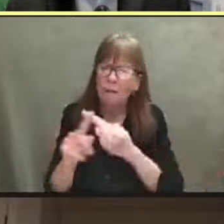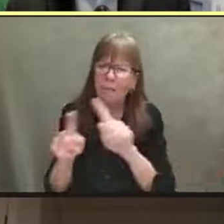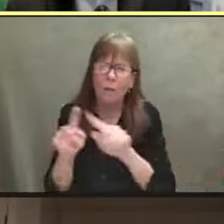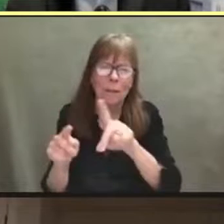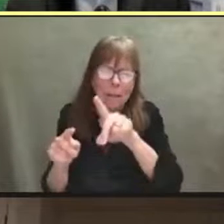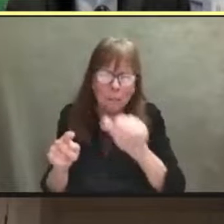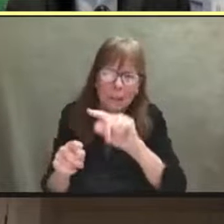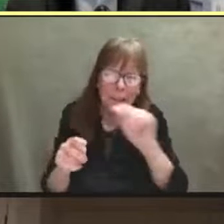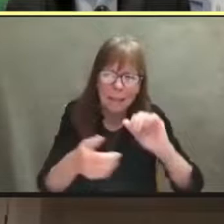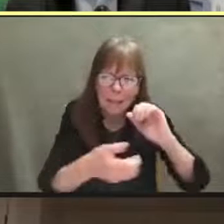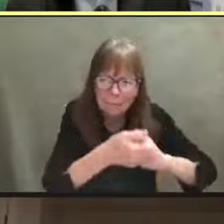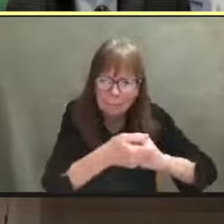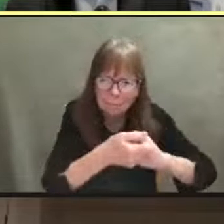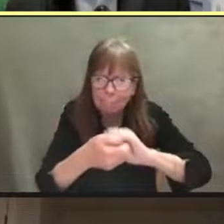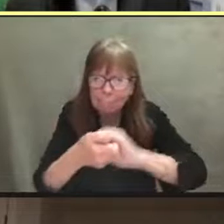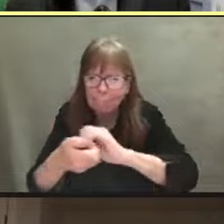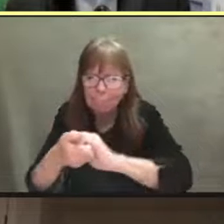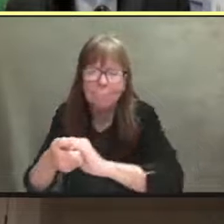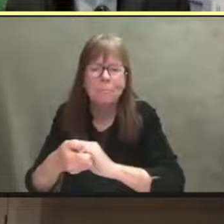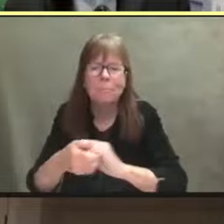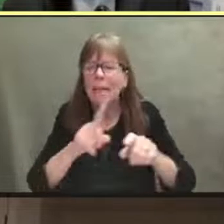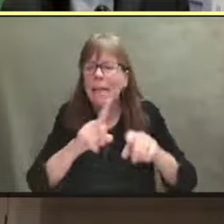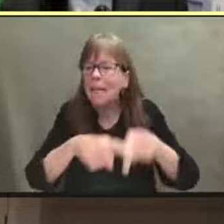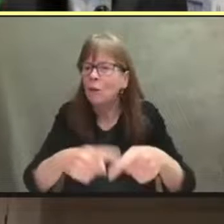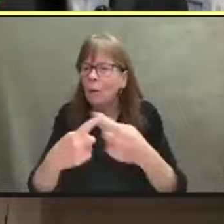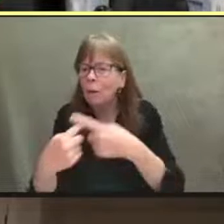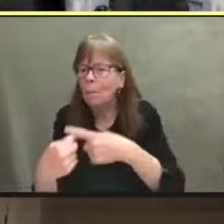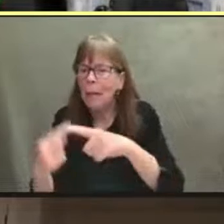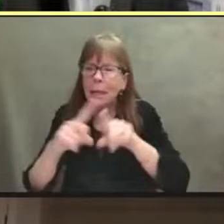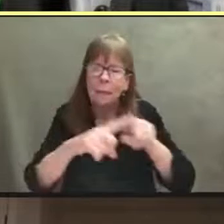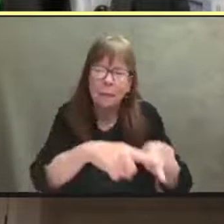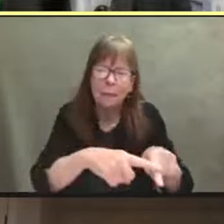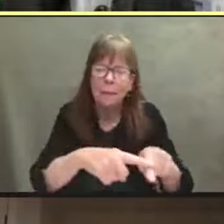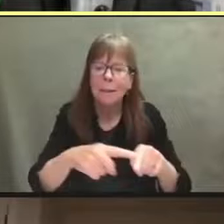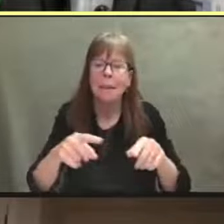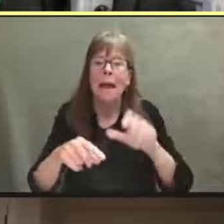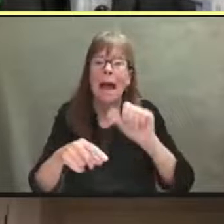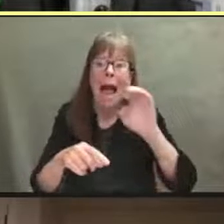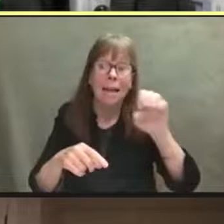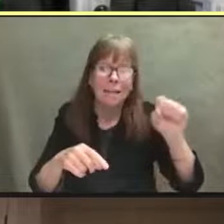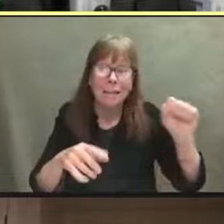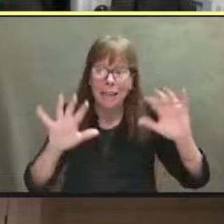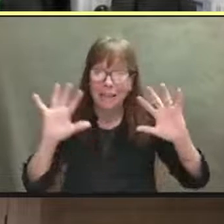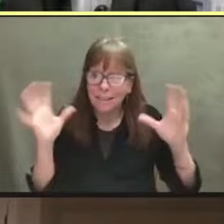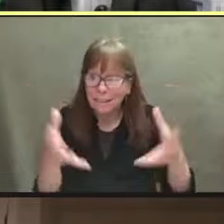interdependence, collective access, and collective liberation.